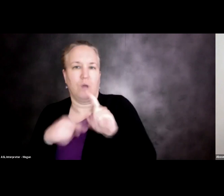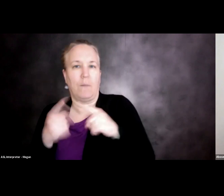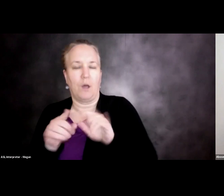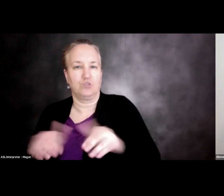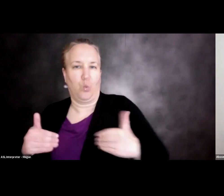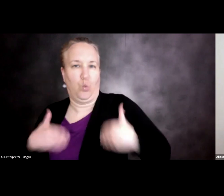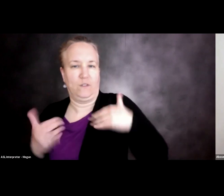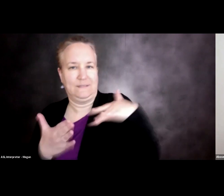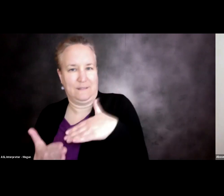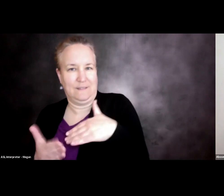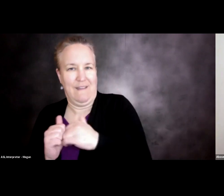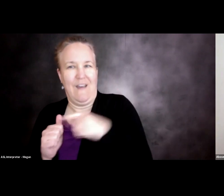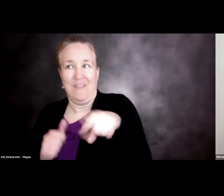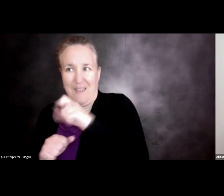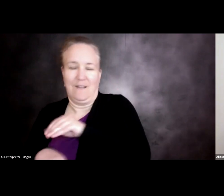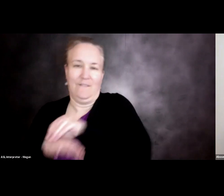contribute to our thinking about the concept of agency.